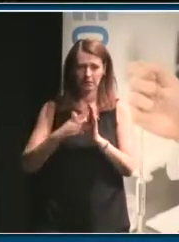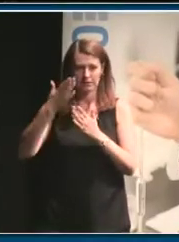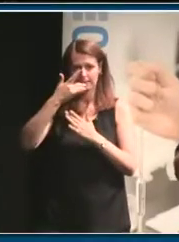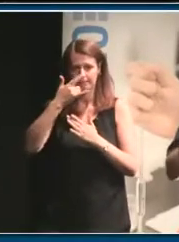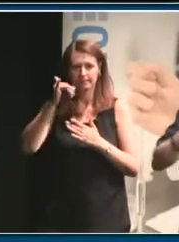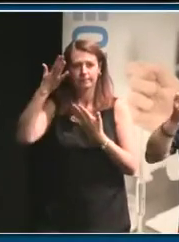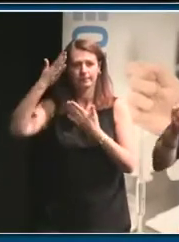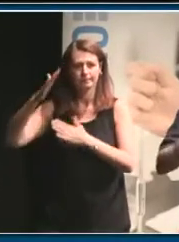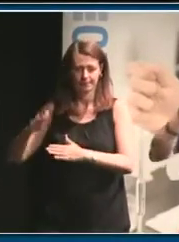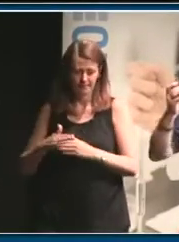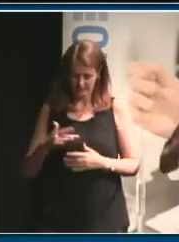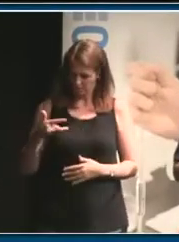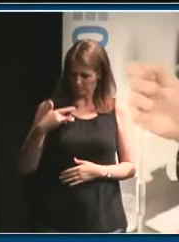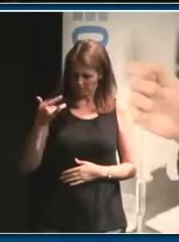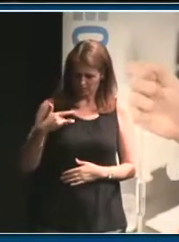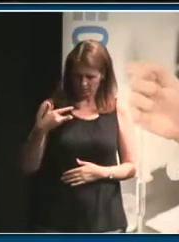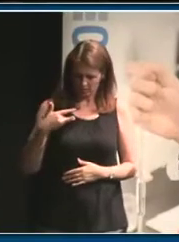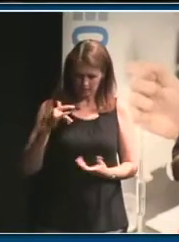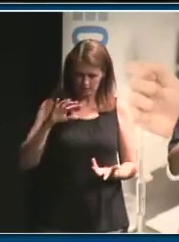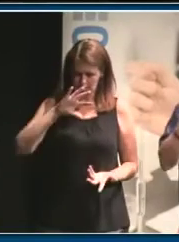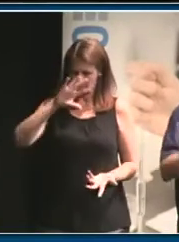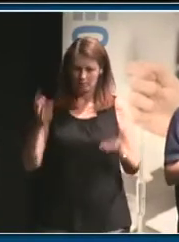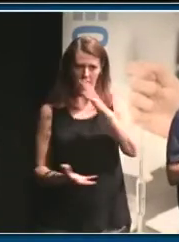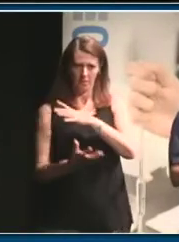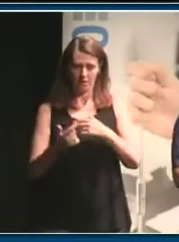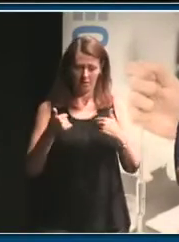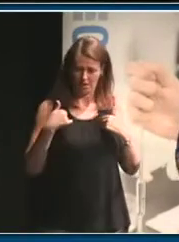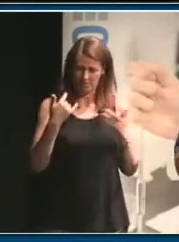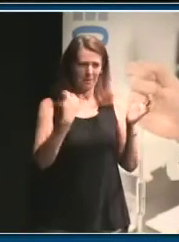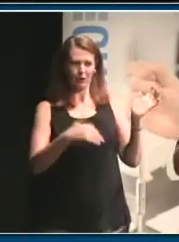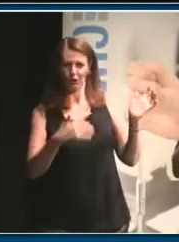All of a sudden my life is kind of turned upside down. Here I am a musician but what's going on